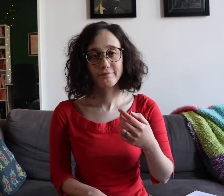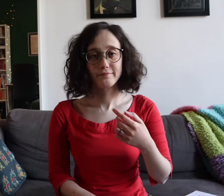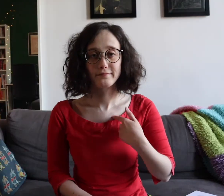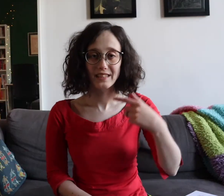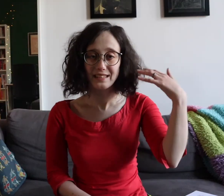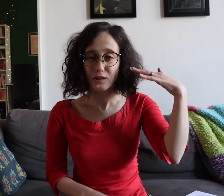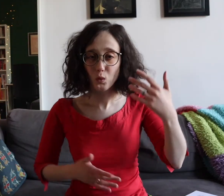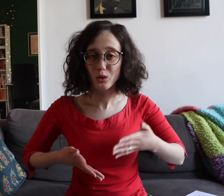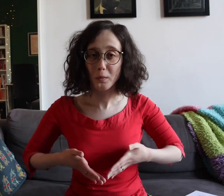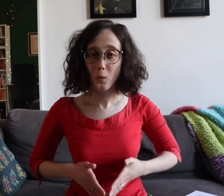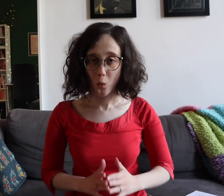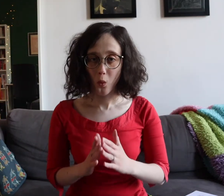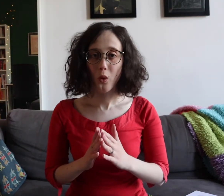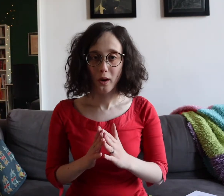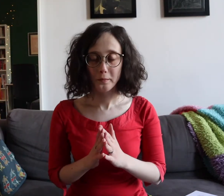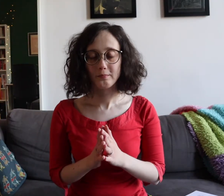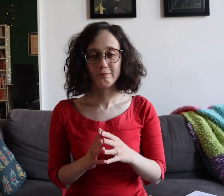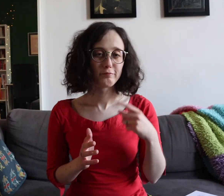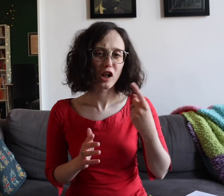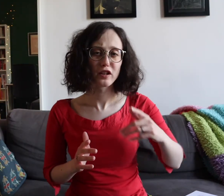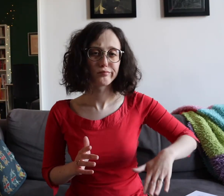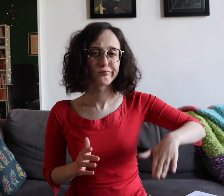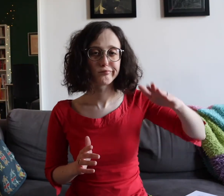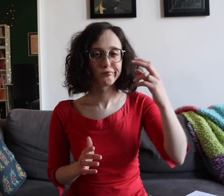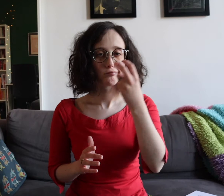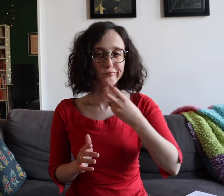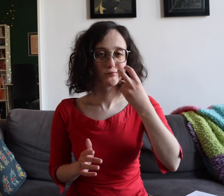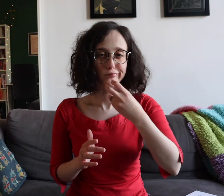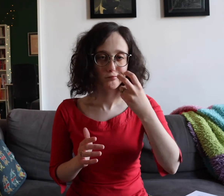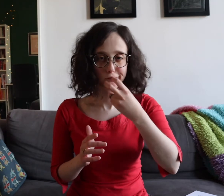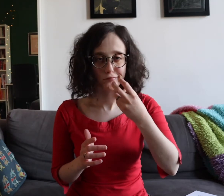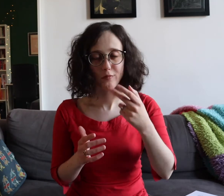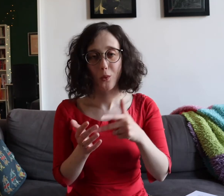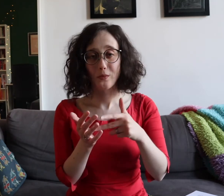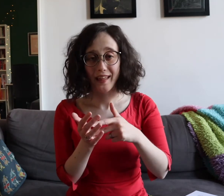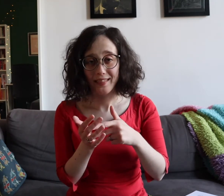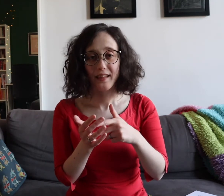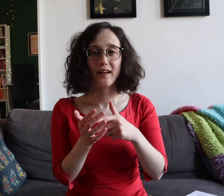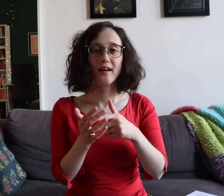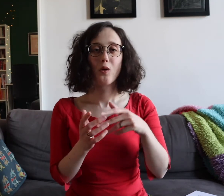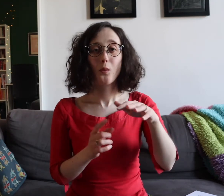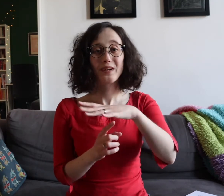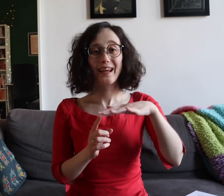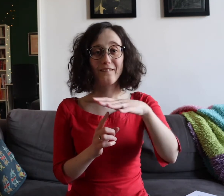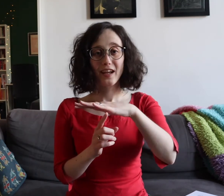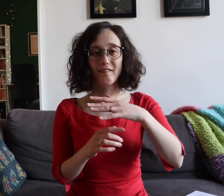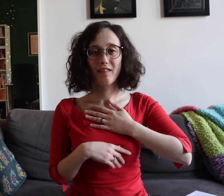I was born hard-of-hearing, but raised orally because my environment is entirely